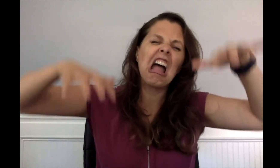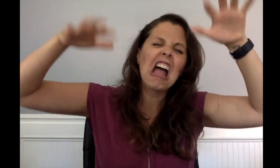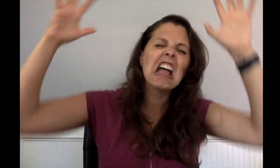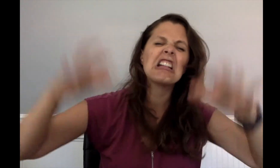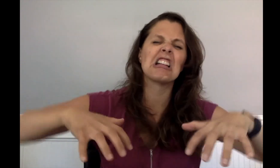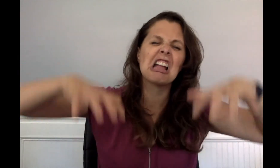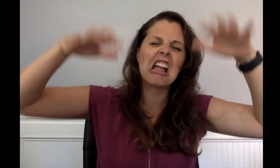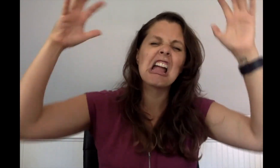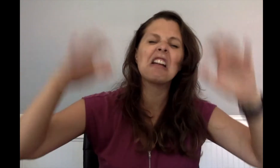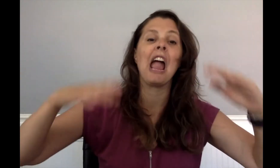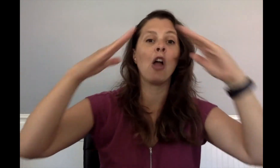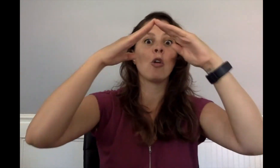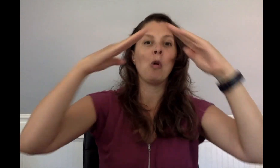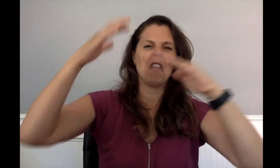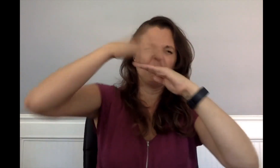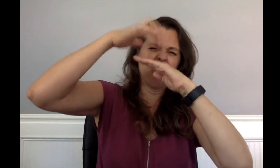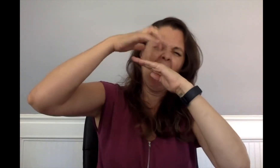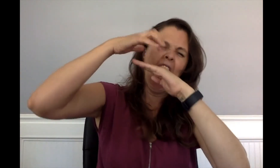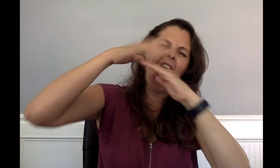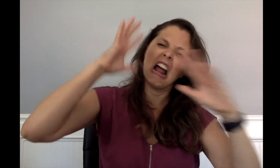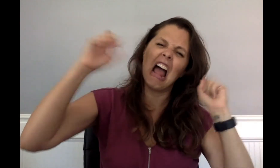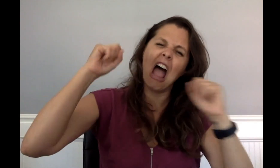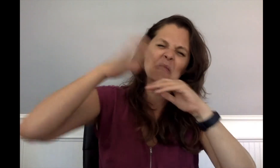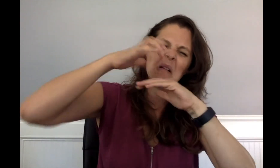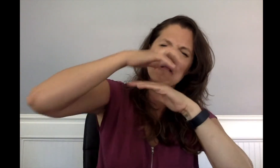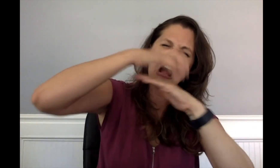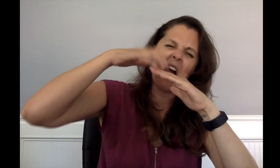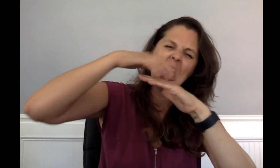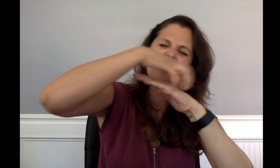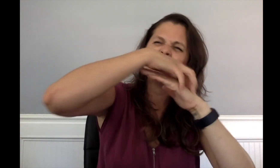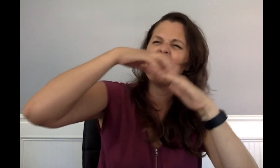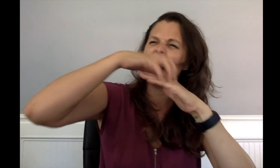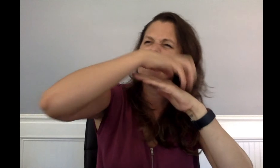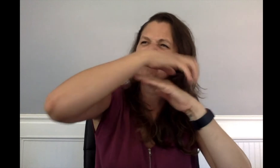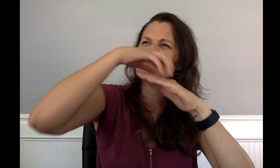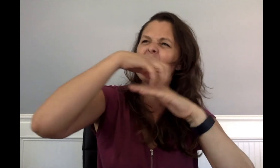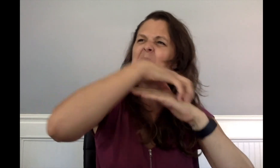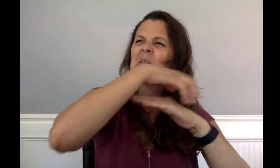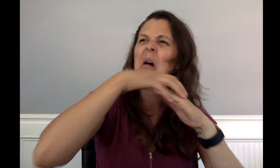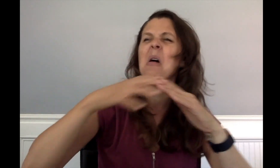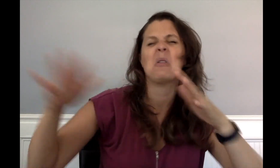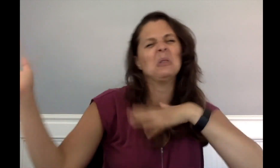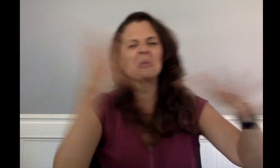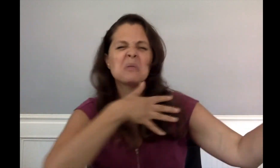Rain thrummed on the roof.